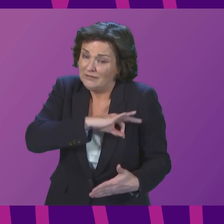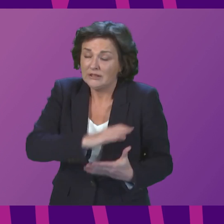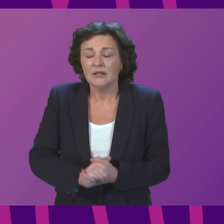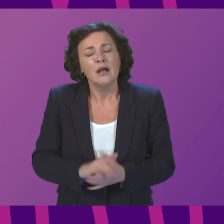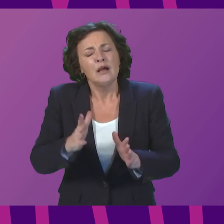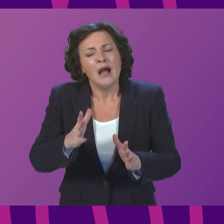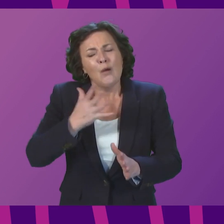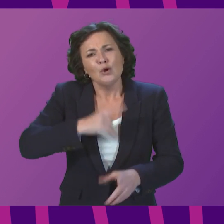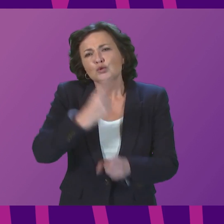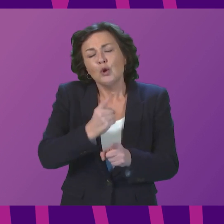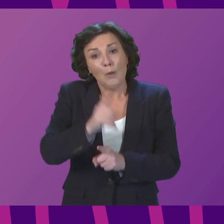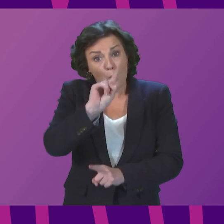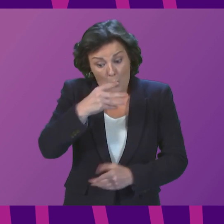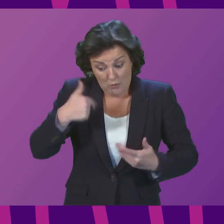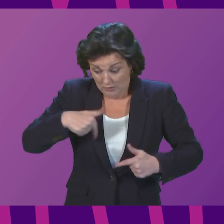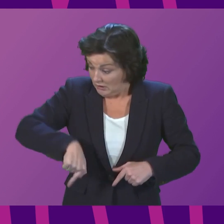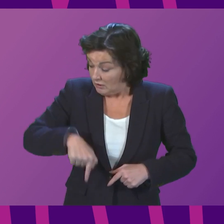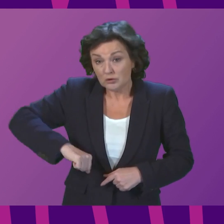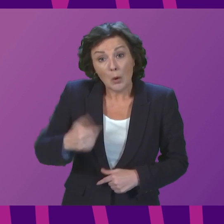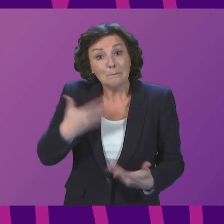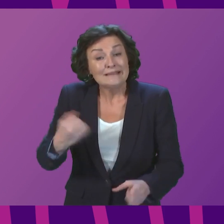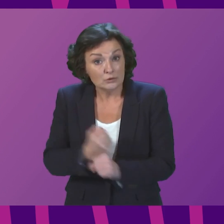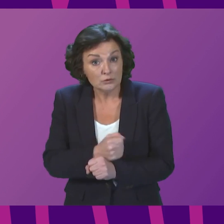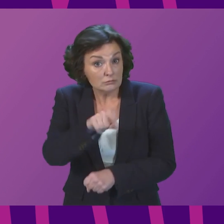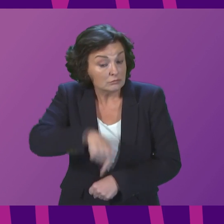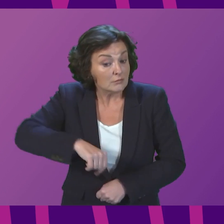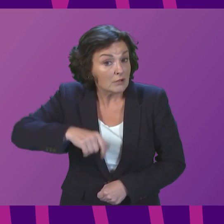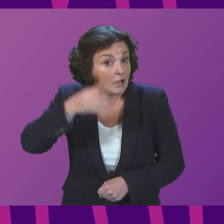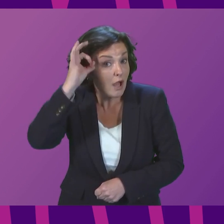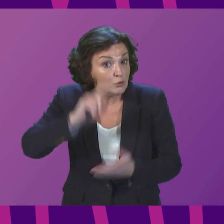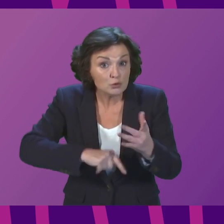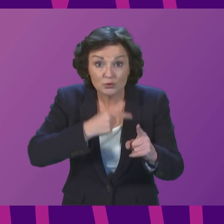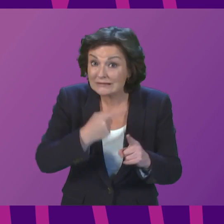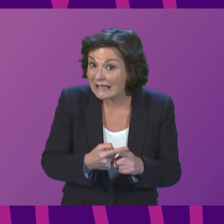As I said earlier, council tax bills in Scotland are already significantly lower: band C council